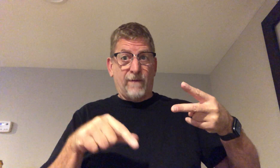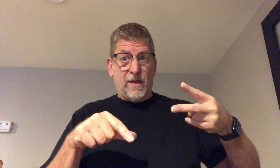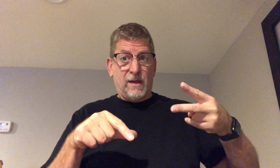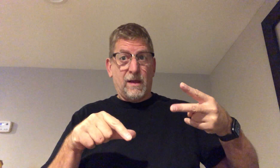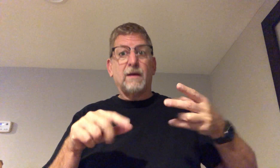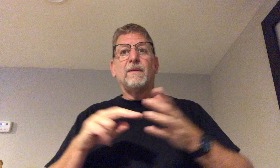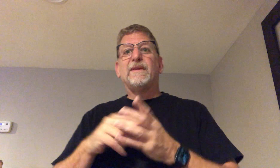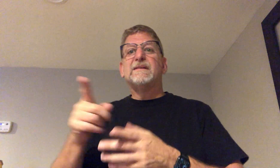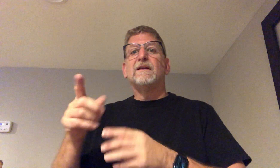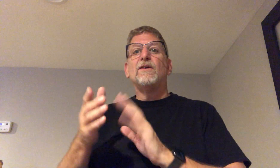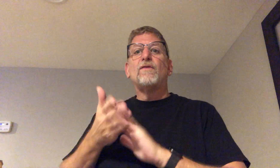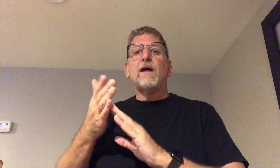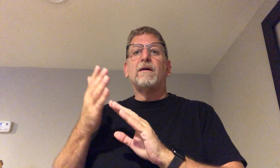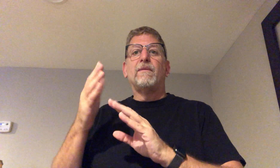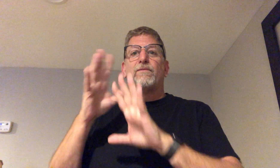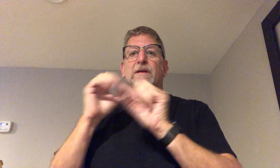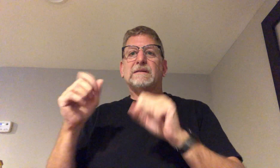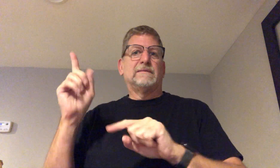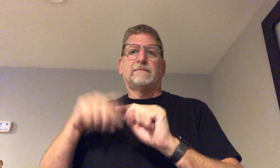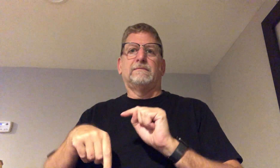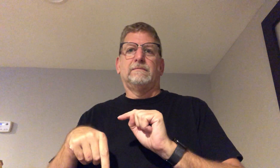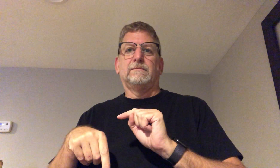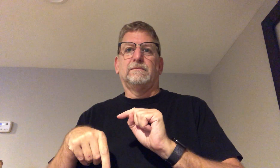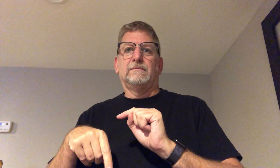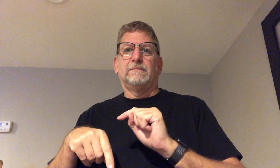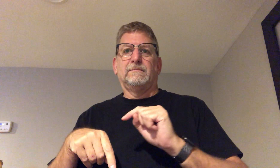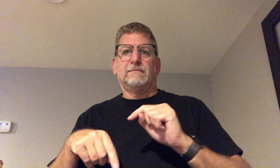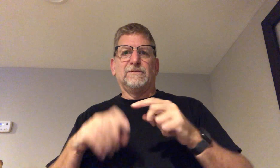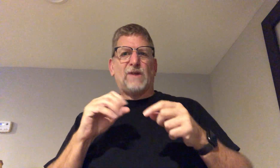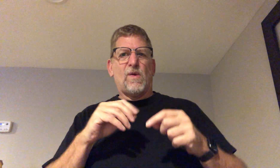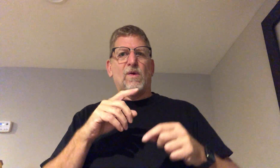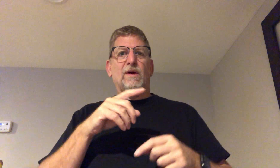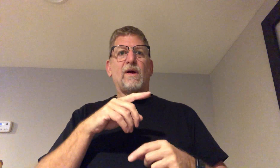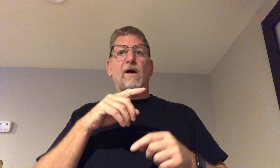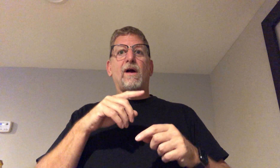to disqualify him from holding future offices, that means he cannot run for the presidency again.